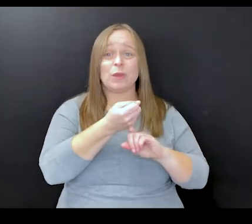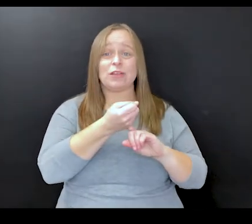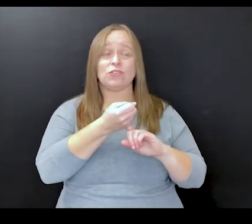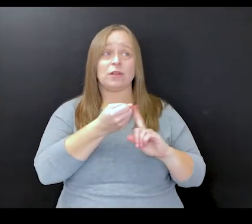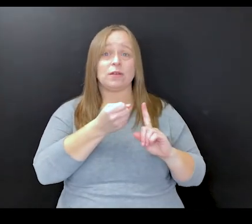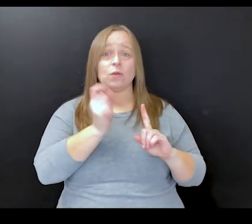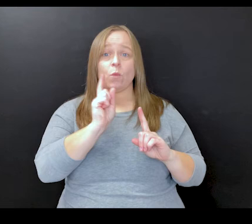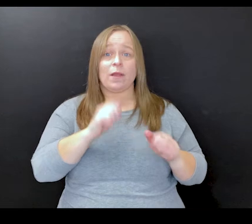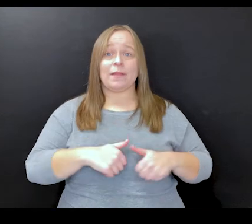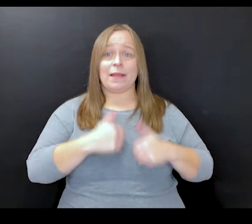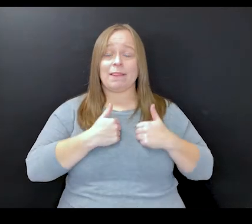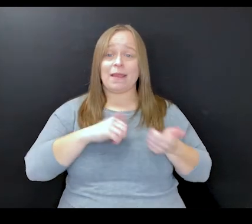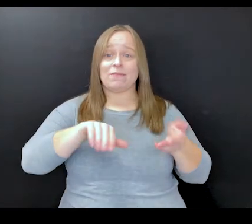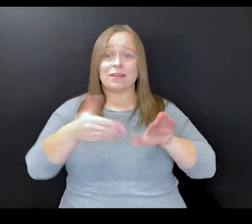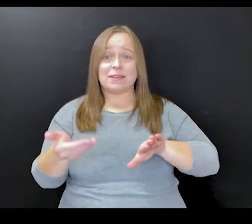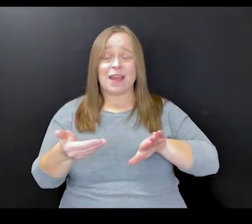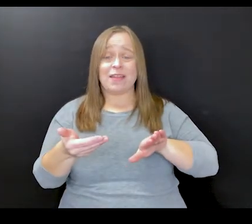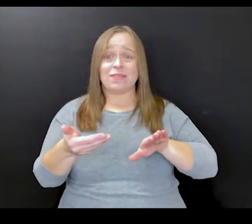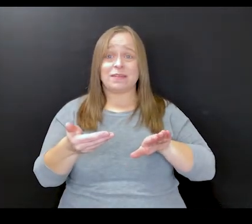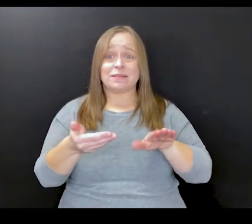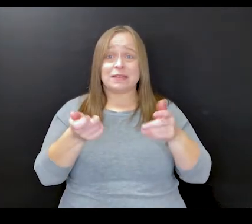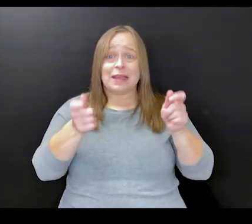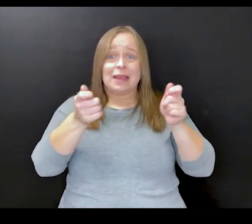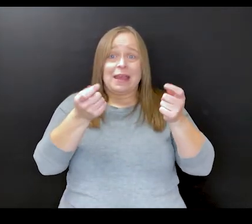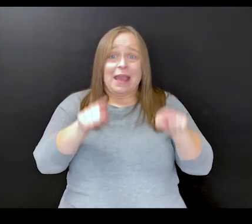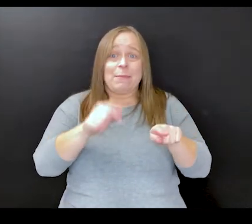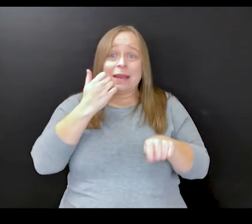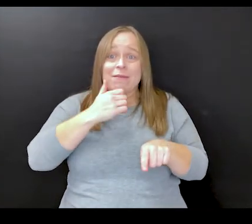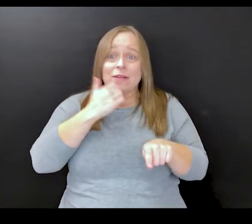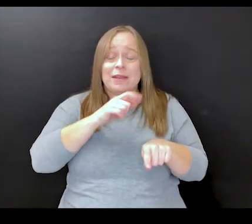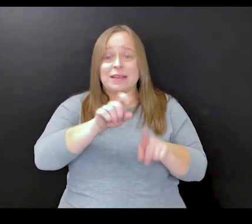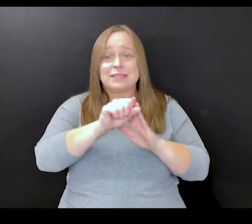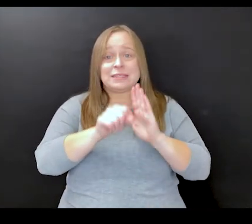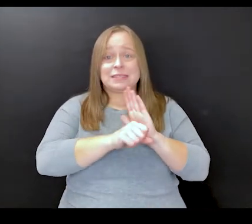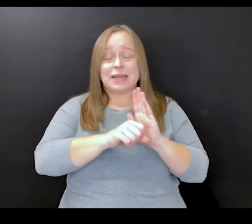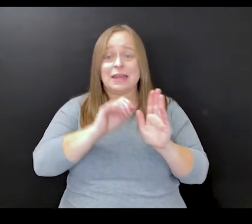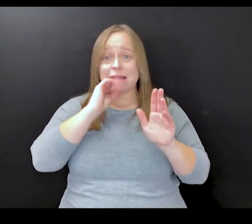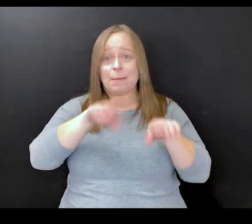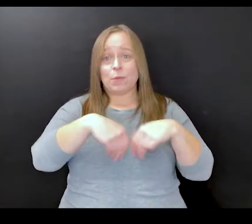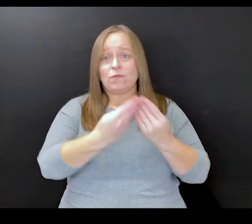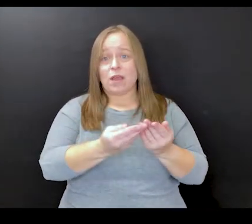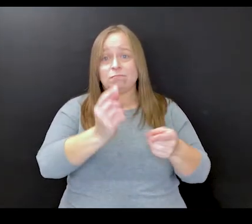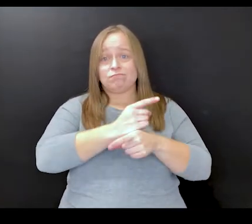where their life and death is on the line every single day, because the state hasn't provided